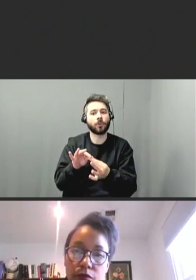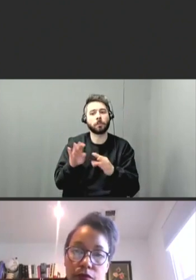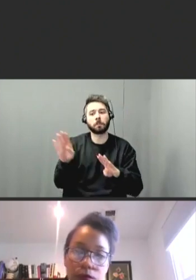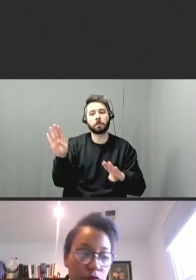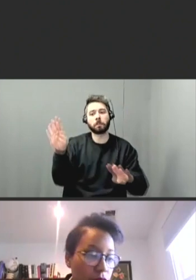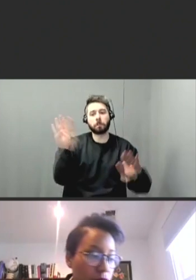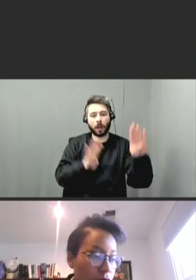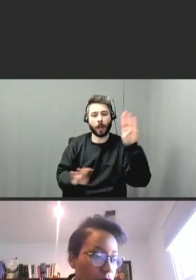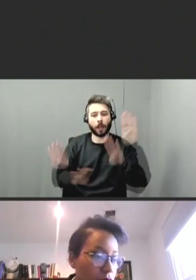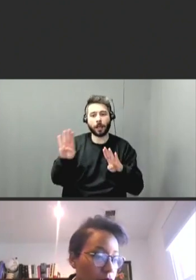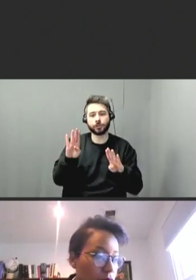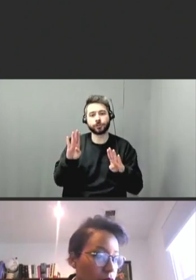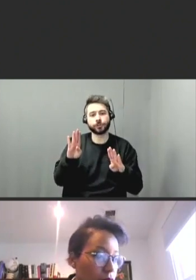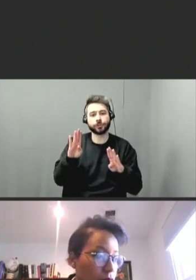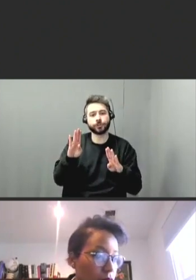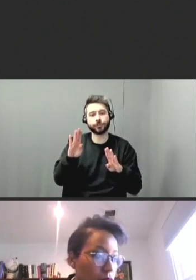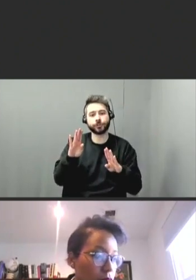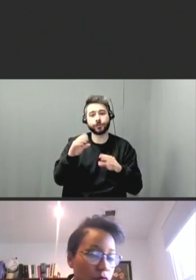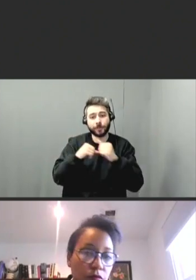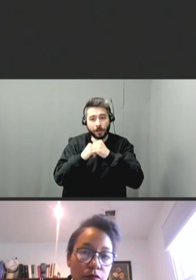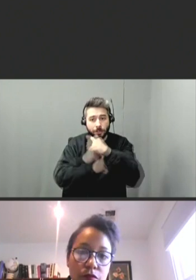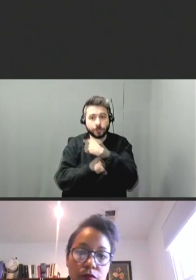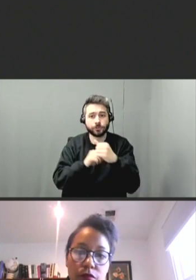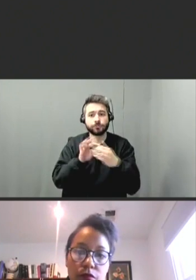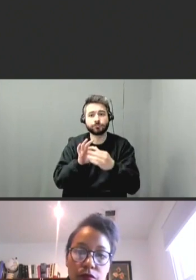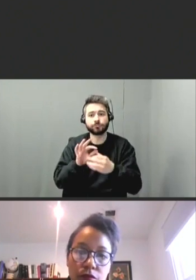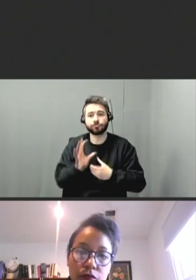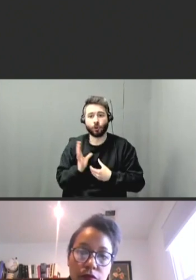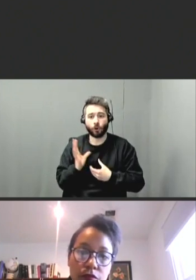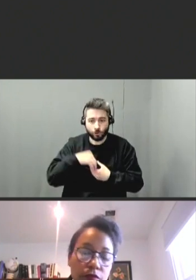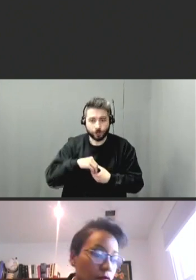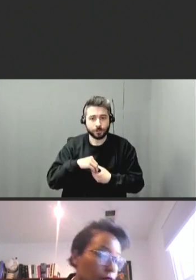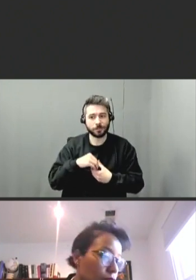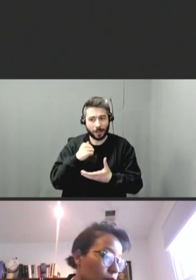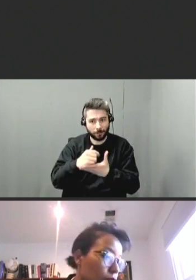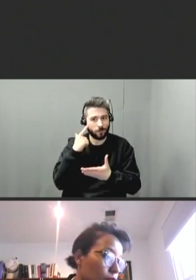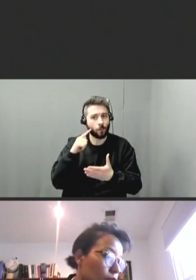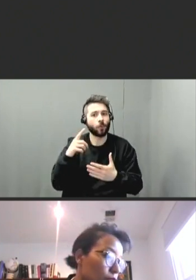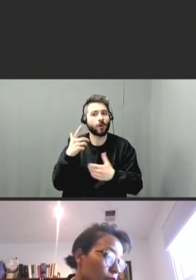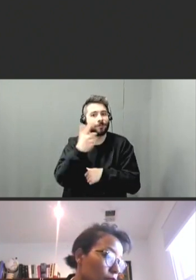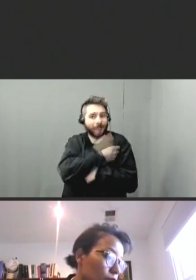around autism has been helpful around for the vaccine safety debate, and similarly,